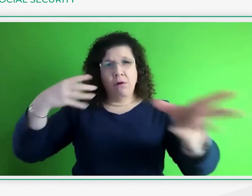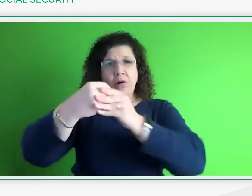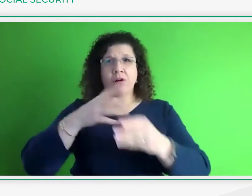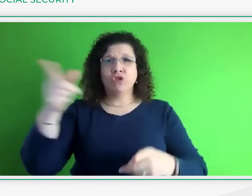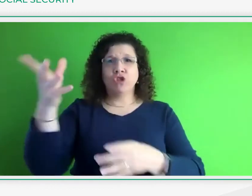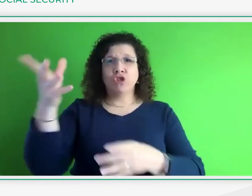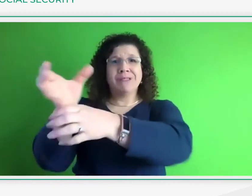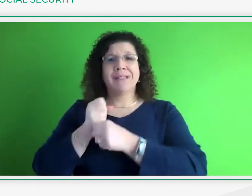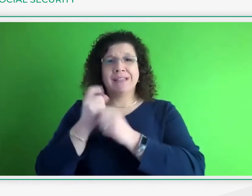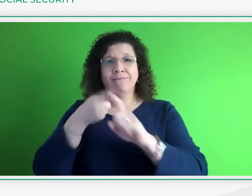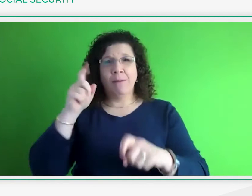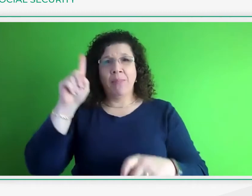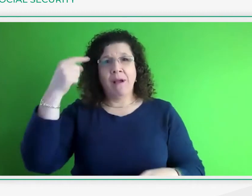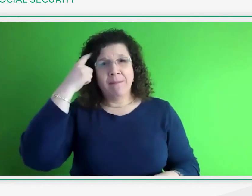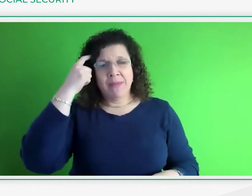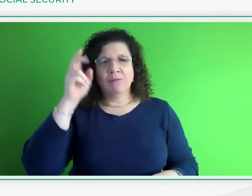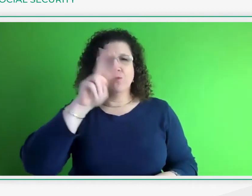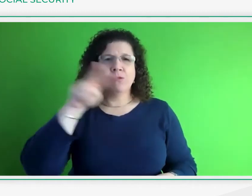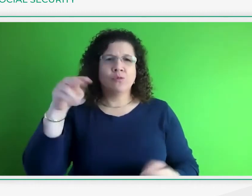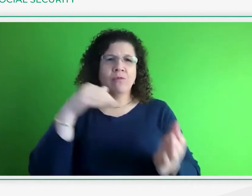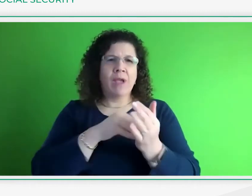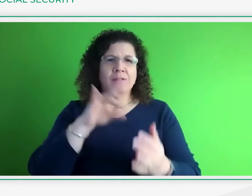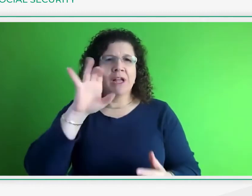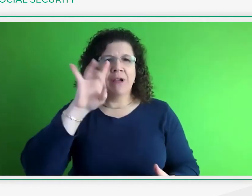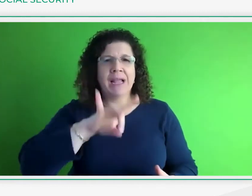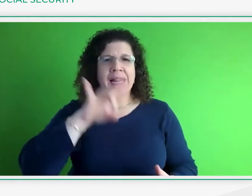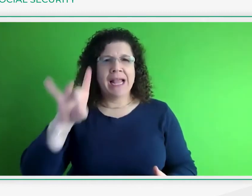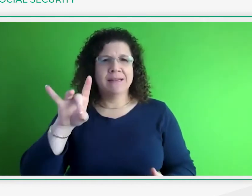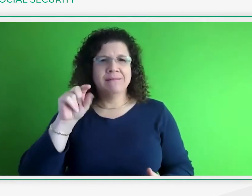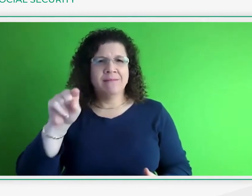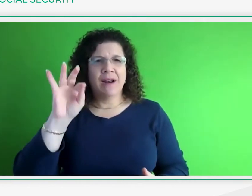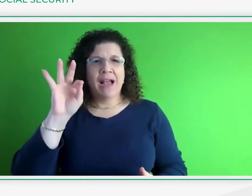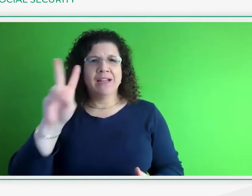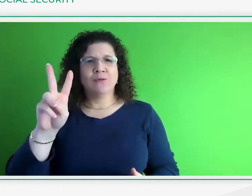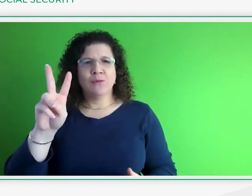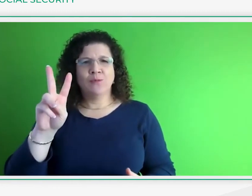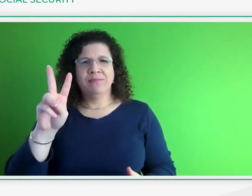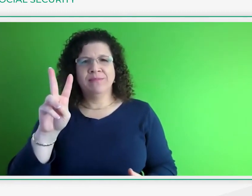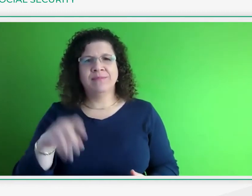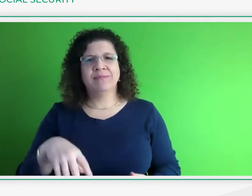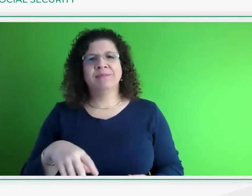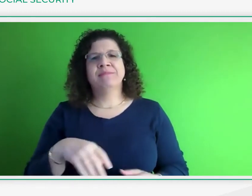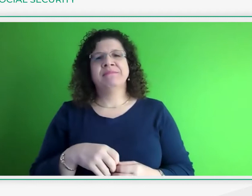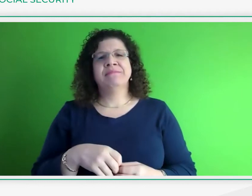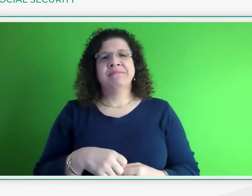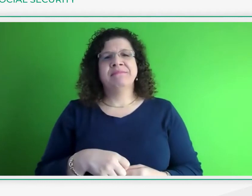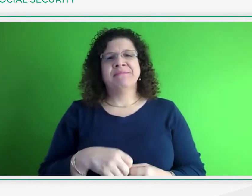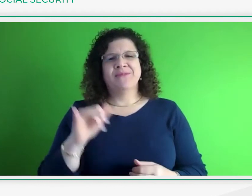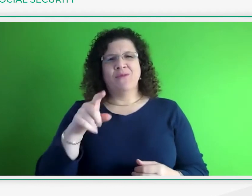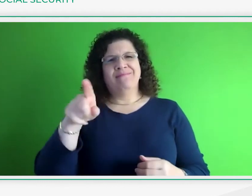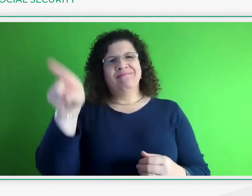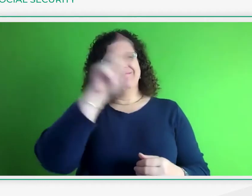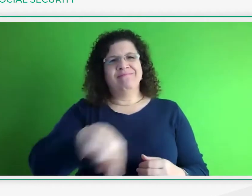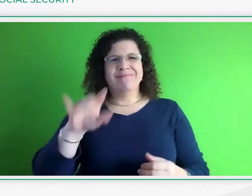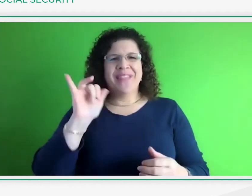So the cumulative amount of what she received from the government was $20,888.92 cents.